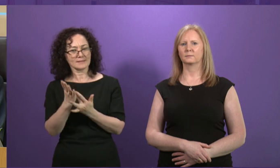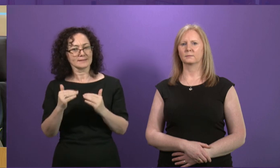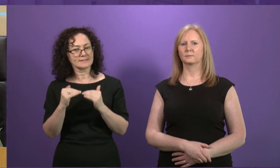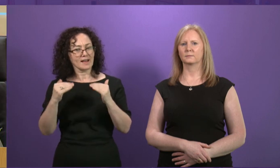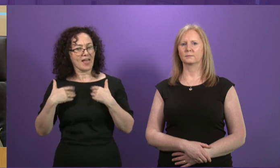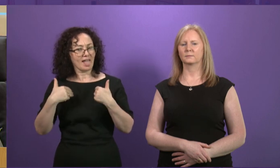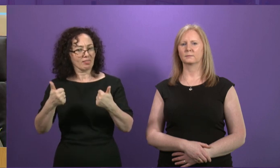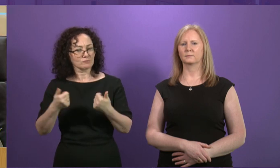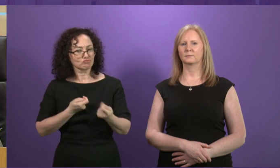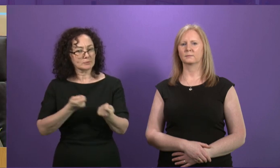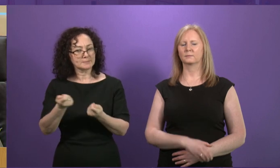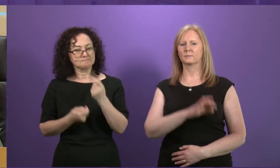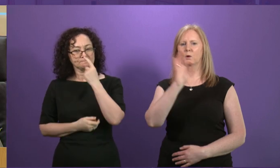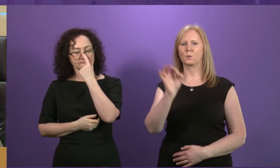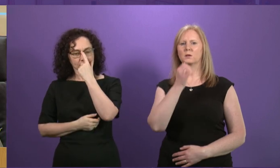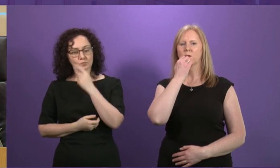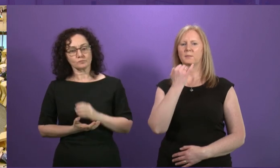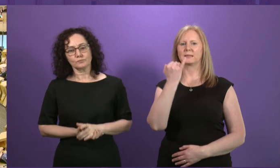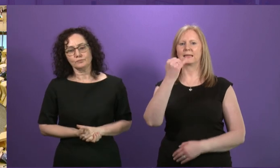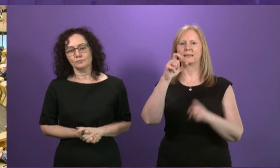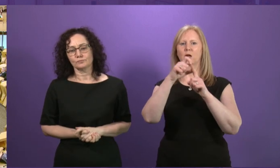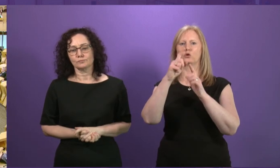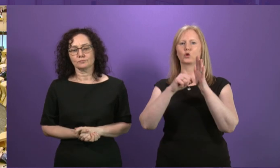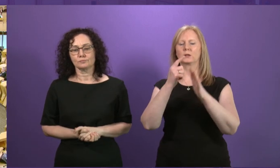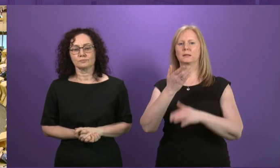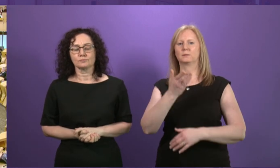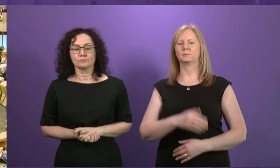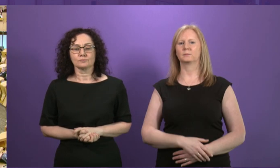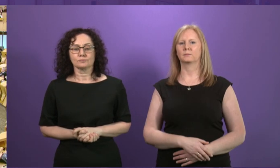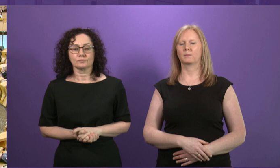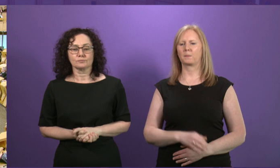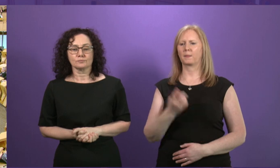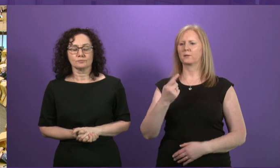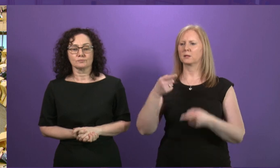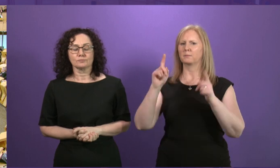Daniel Johnson (Edinburgh Southern) (Lab): To ask the First Minister whether the merger